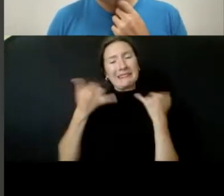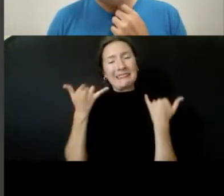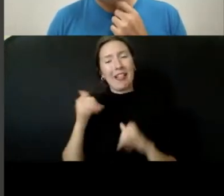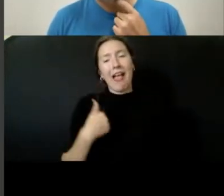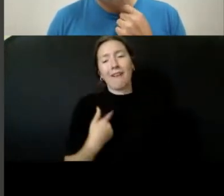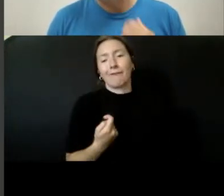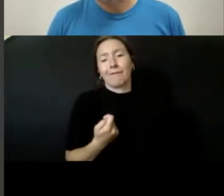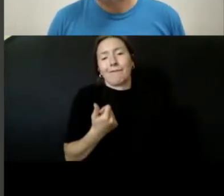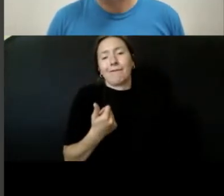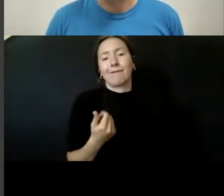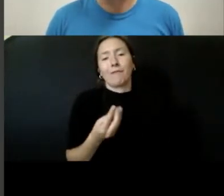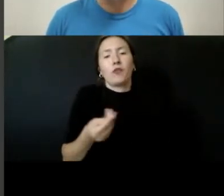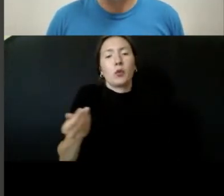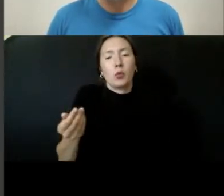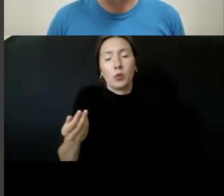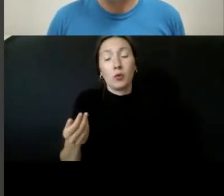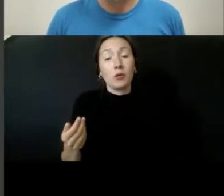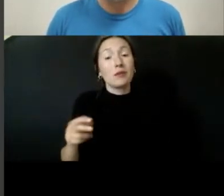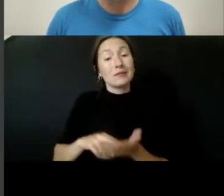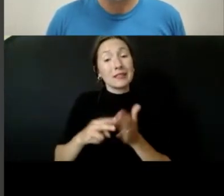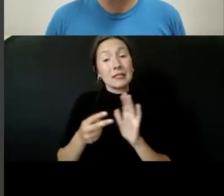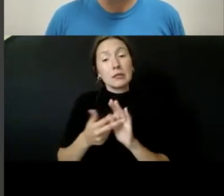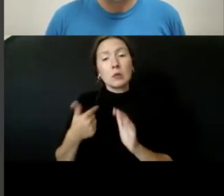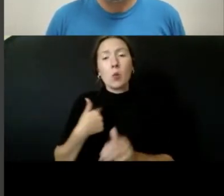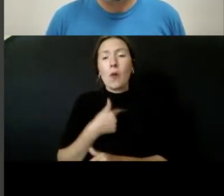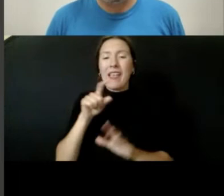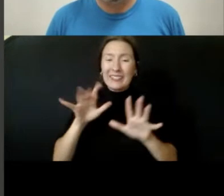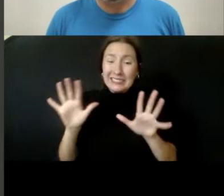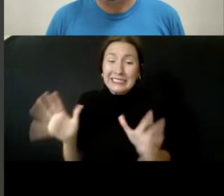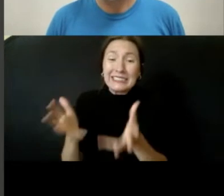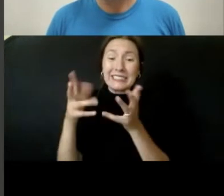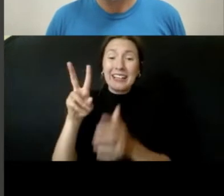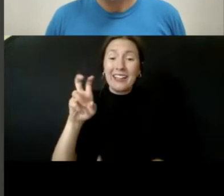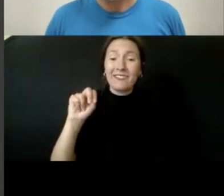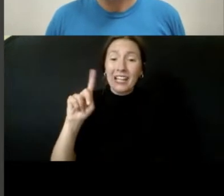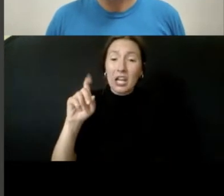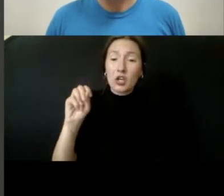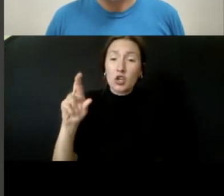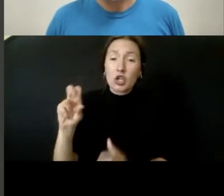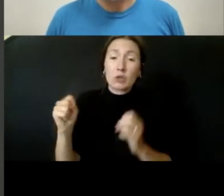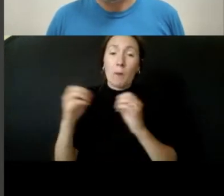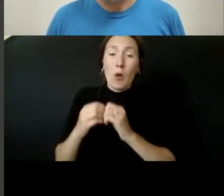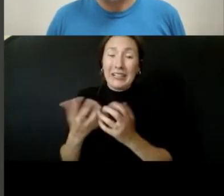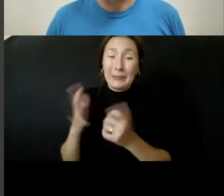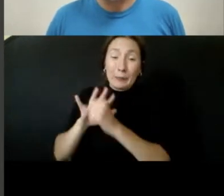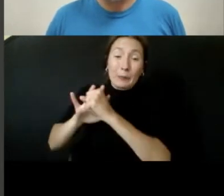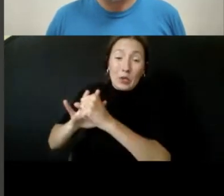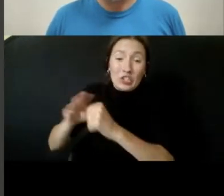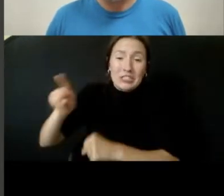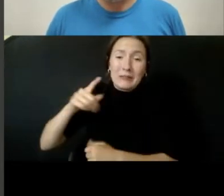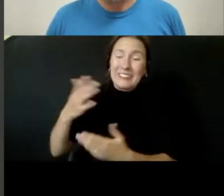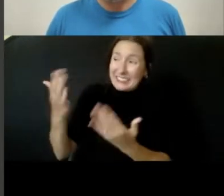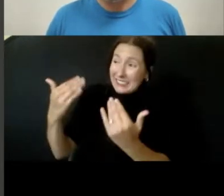for things um we've got to you know call them out when they're not doing enough i would love to see